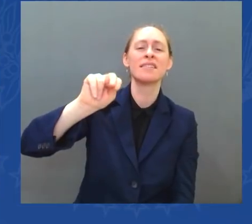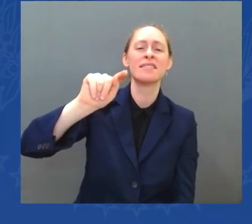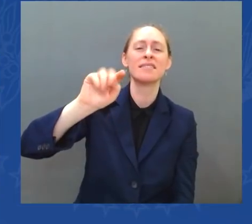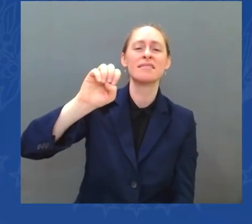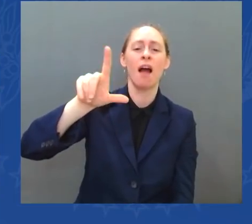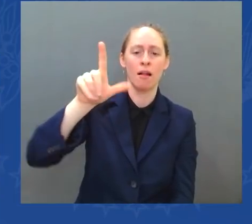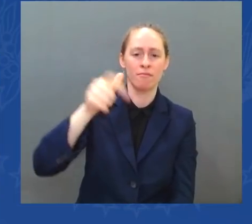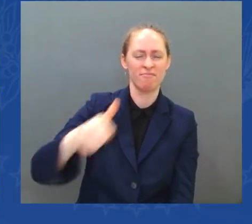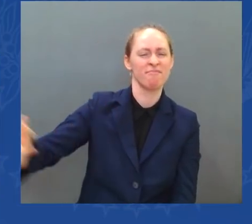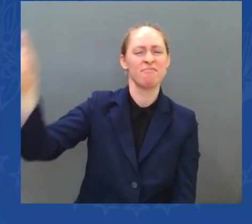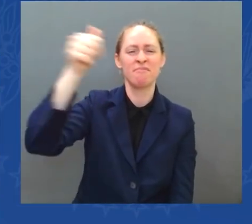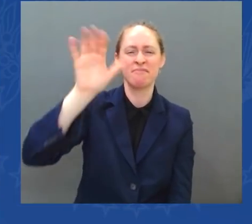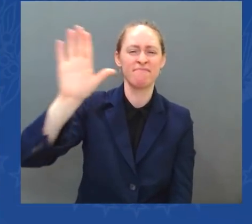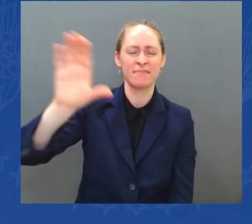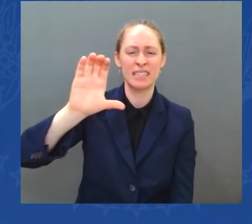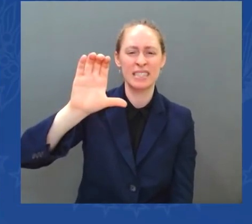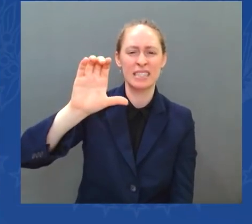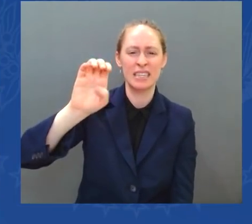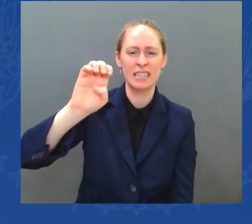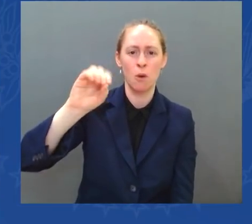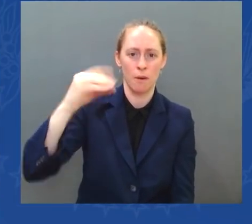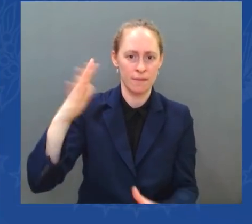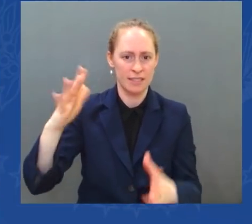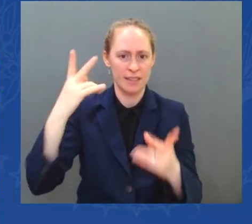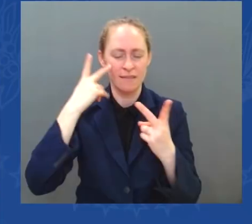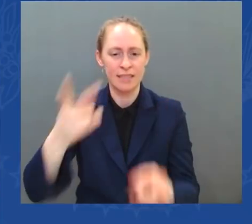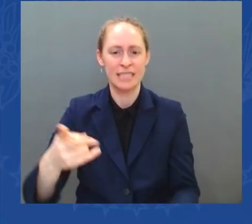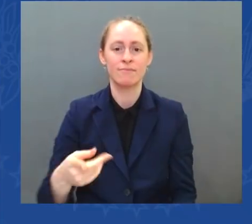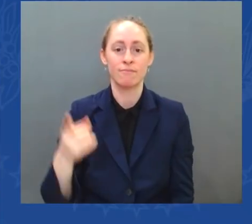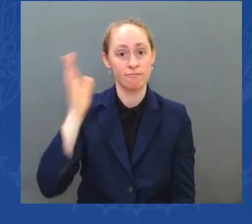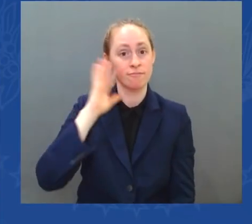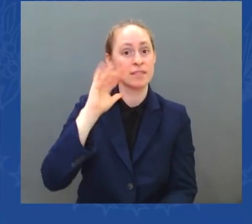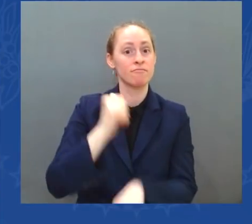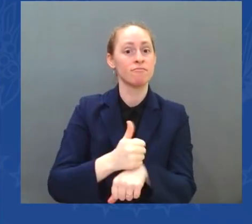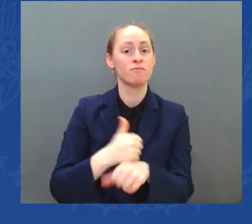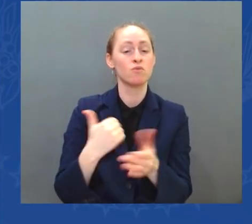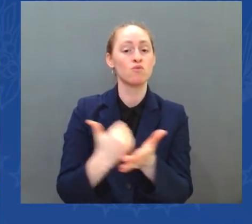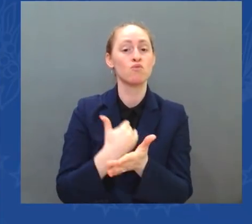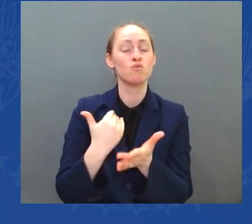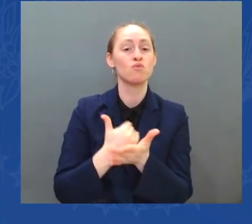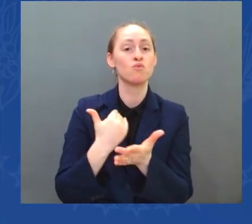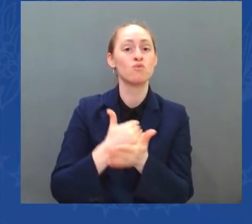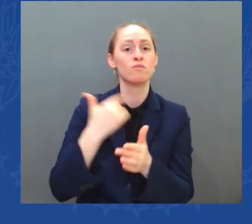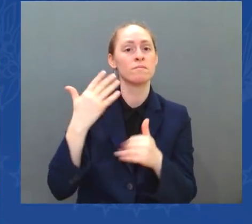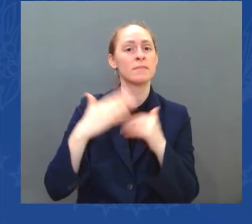just outside of Columbus, Ohio, investing $20 billion, 20.